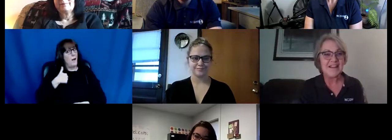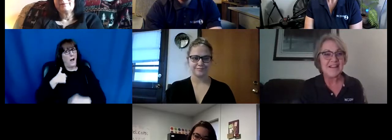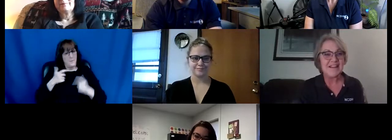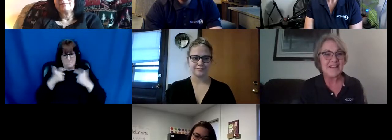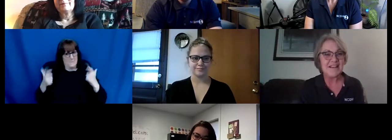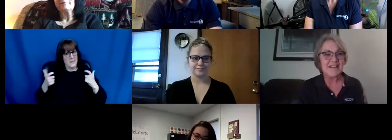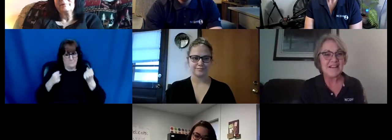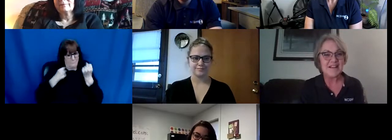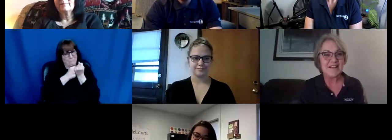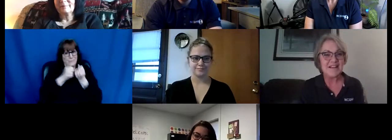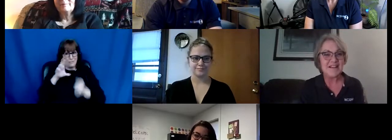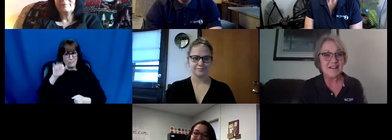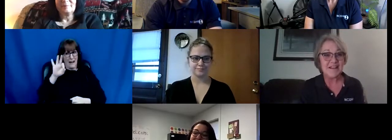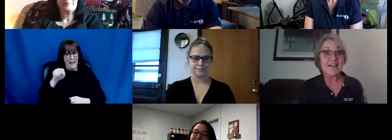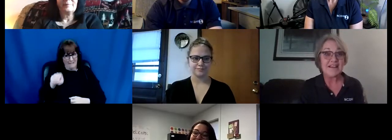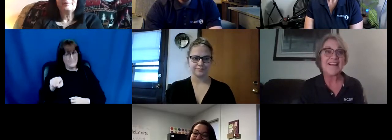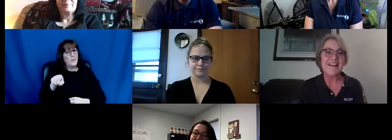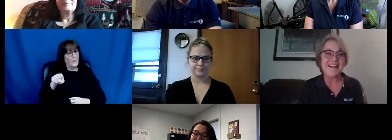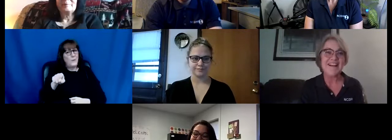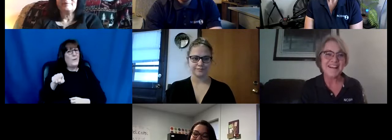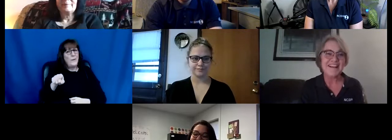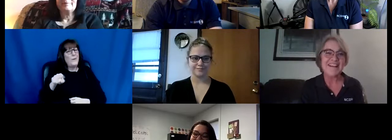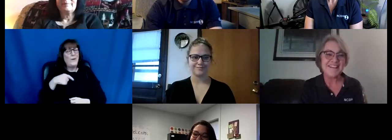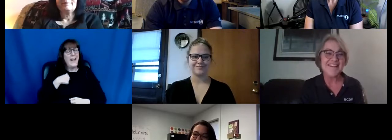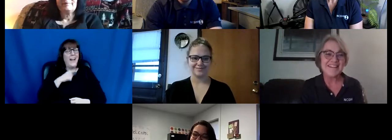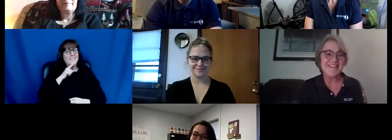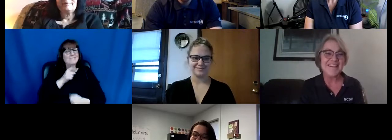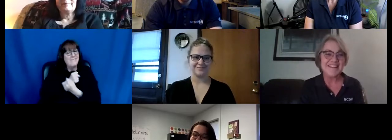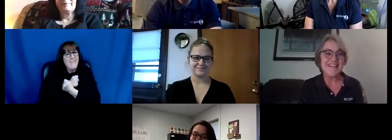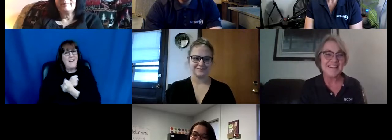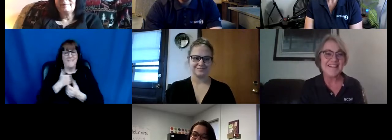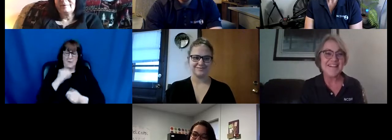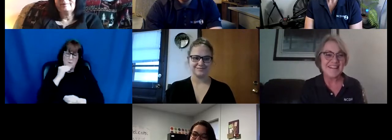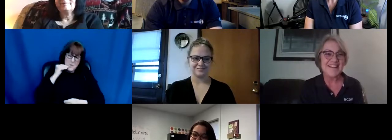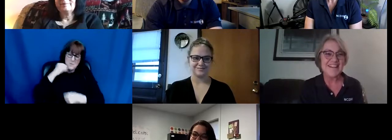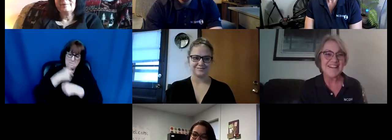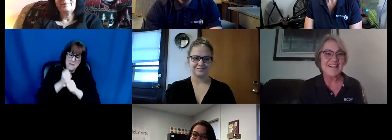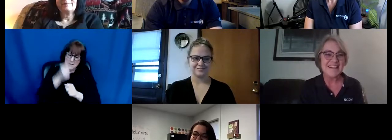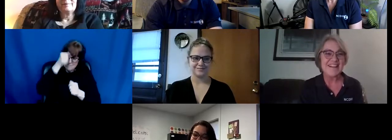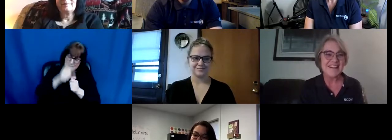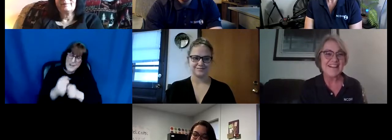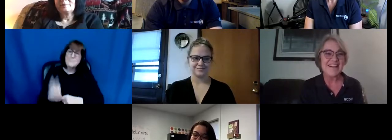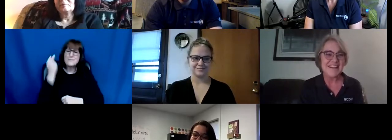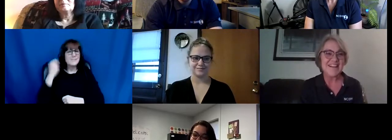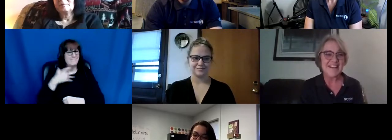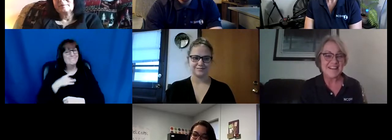really resonates with me and I too I love having those homemade memories so fabulous I love that.